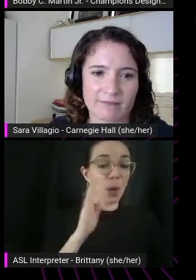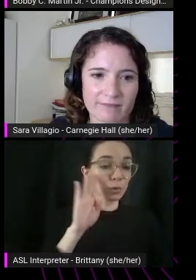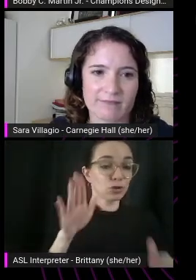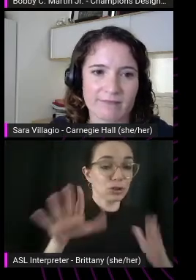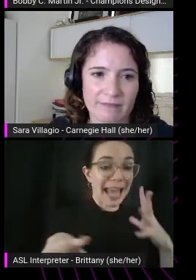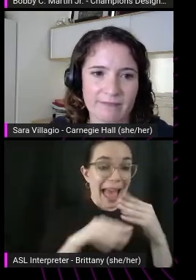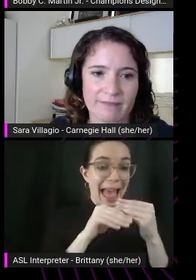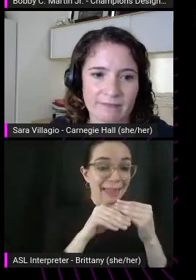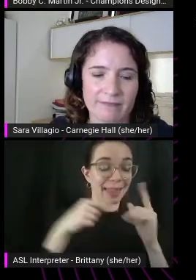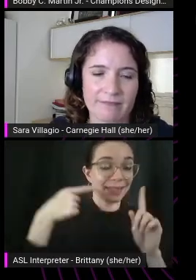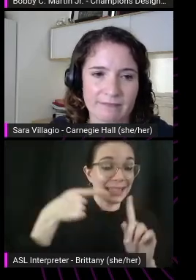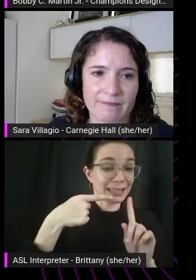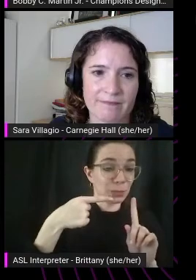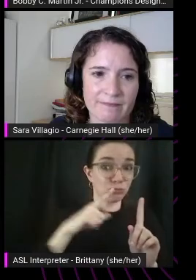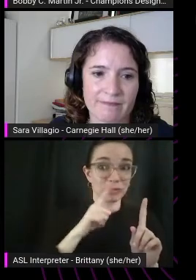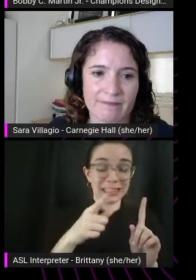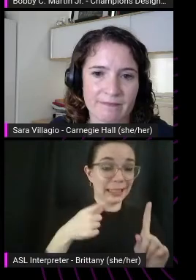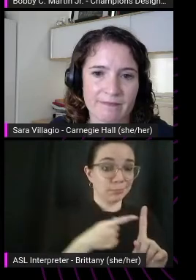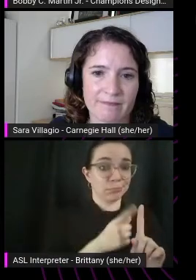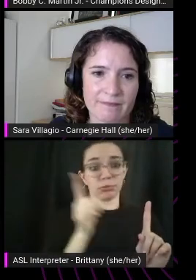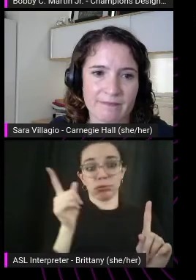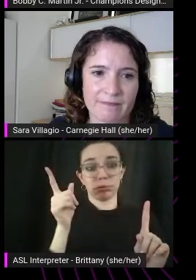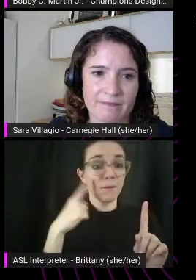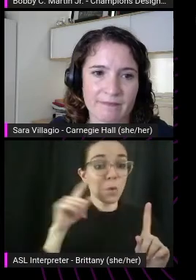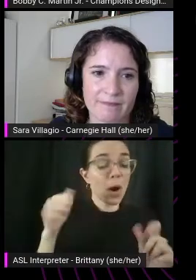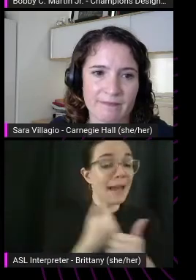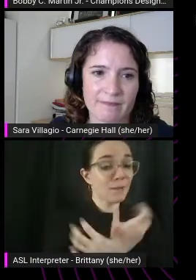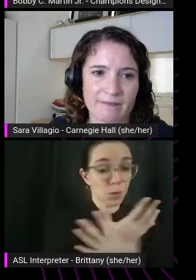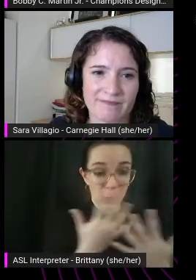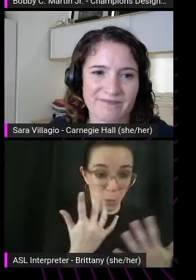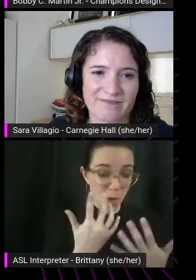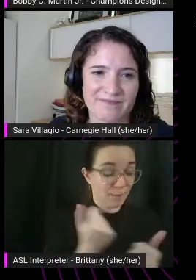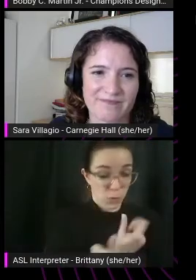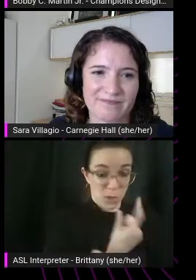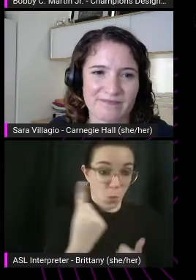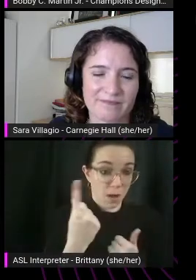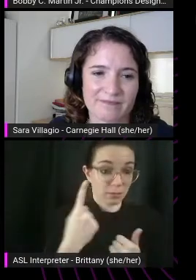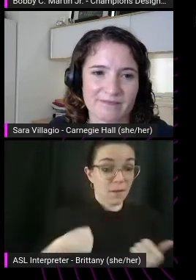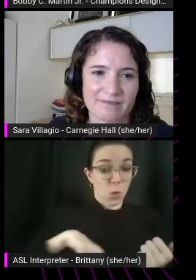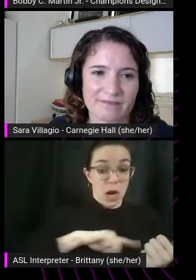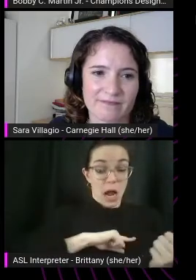And it was especially a curveball for us, a brand consultancy.